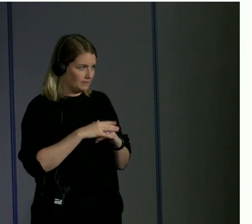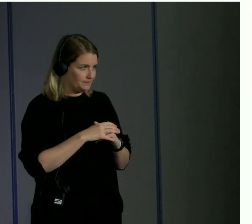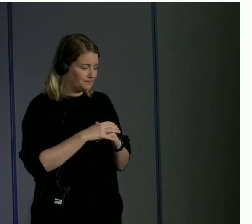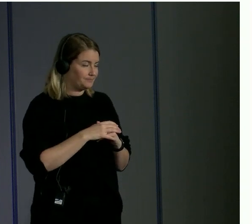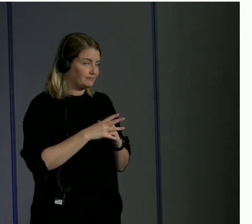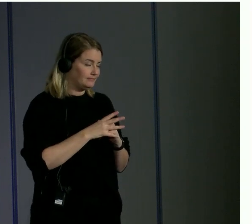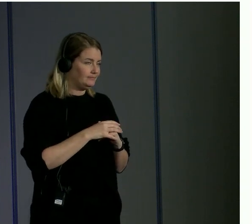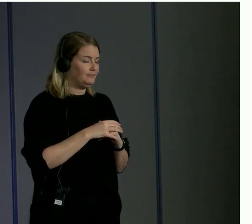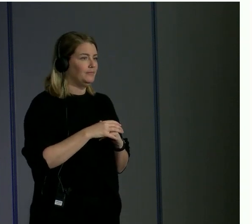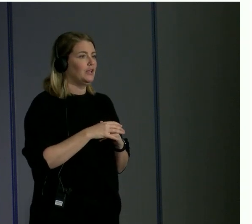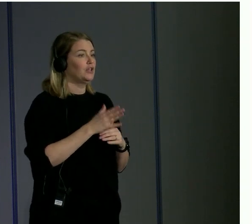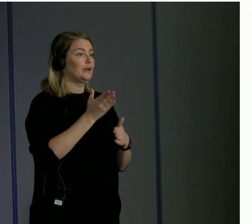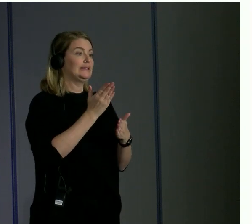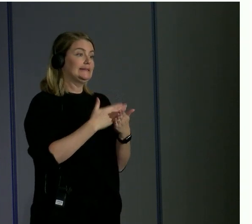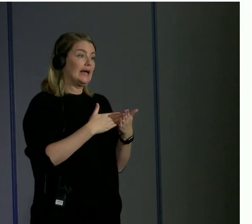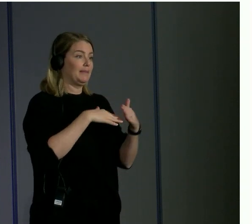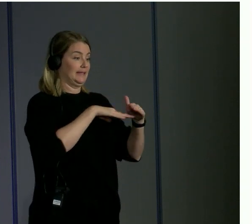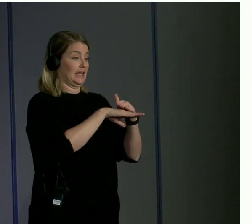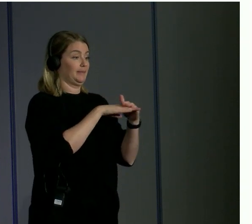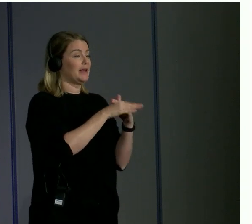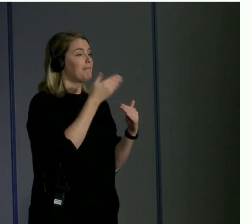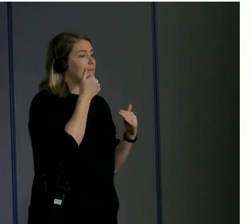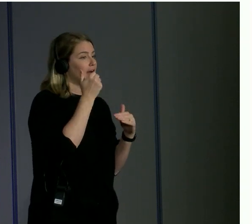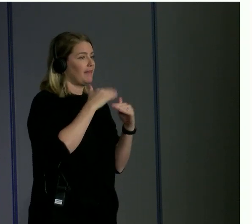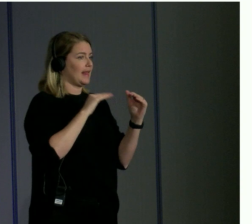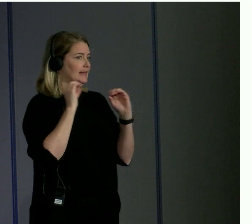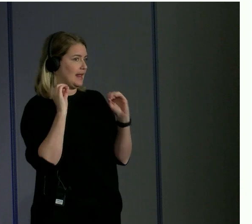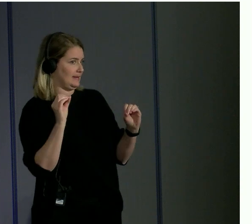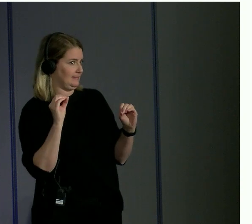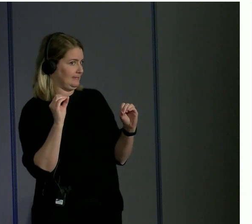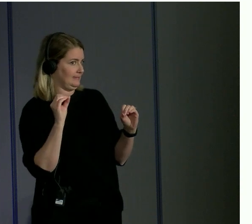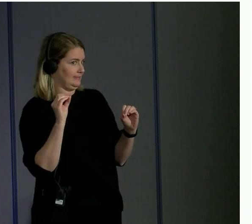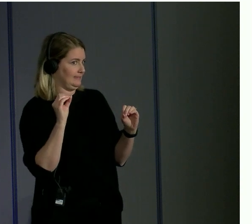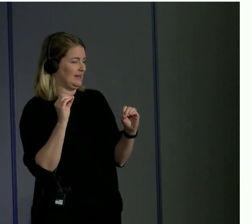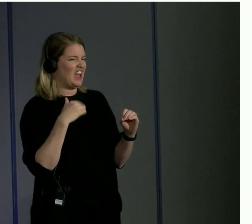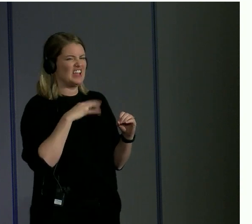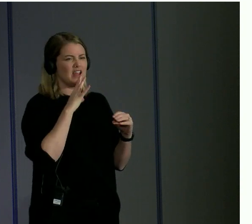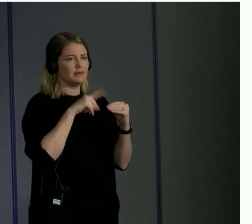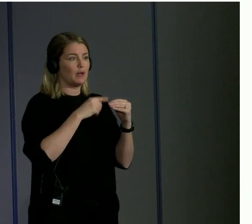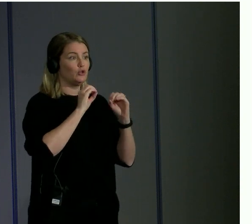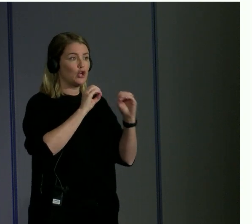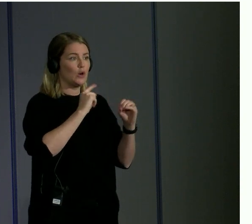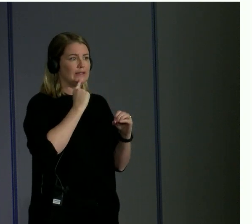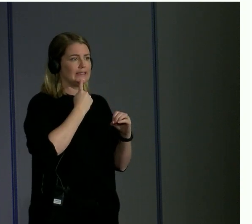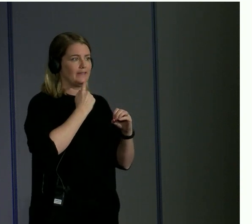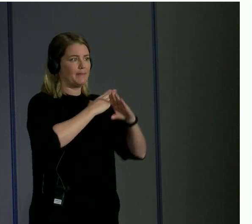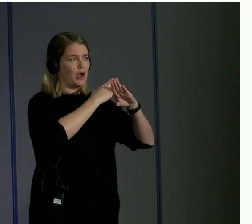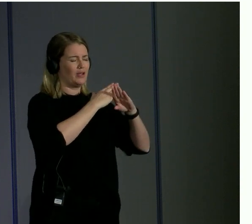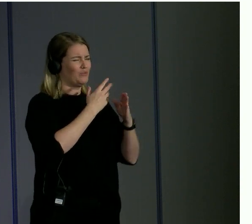So some accessibility is better than none. And I talked about no significant barriers. But what does that really mean?